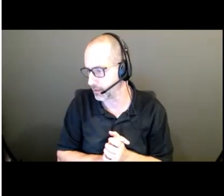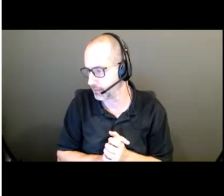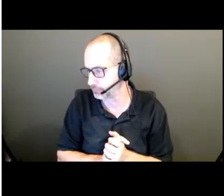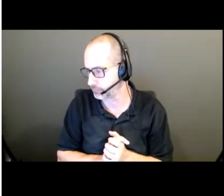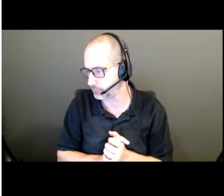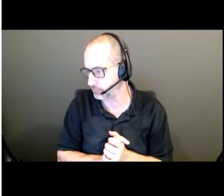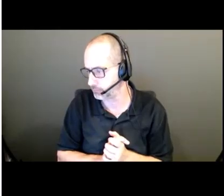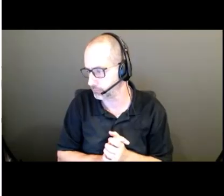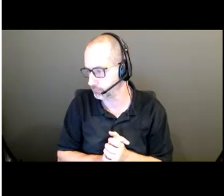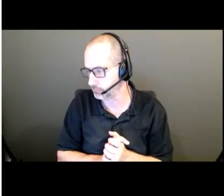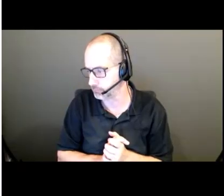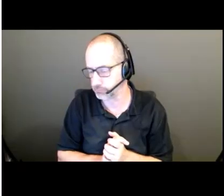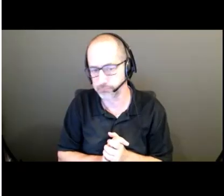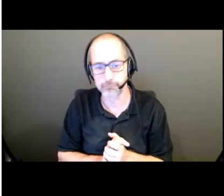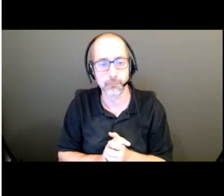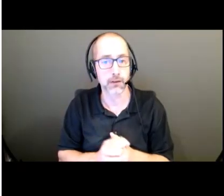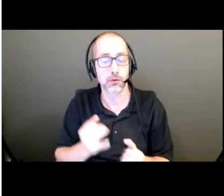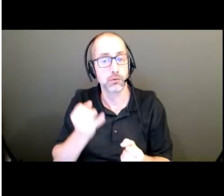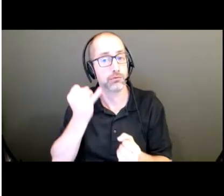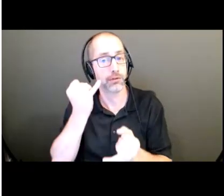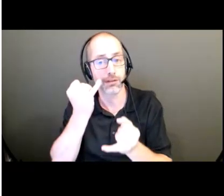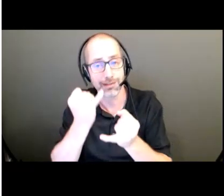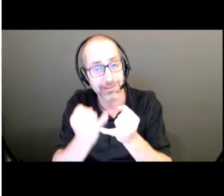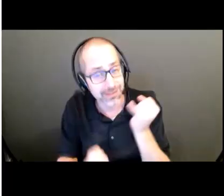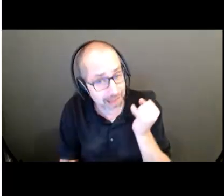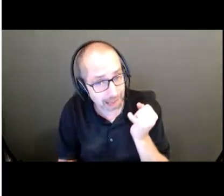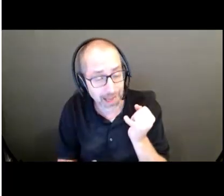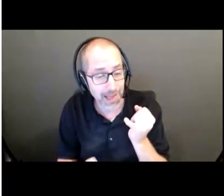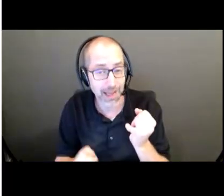Finally, you've arrived at the final step, the Declaration.